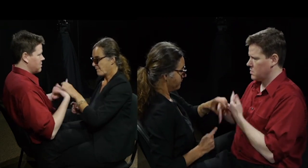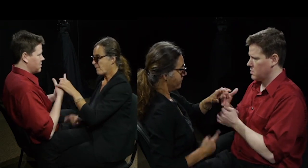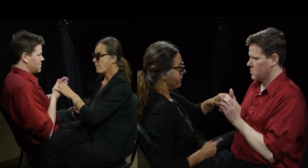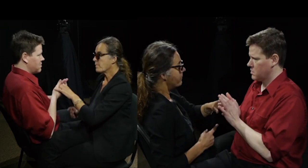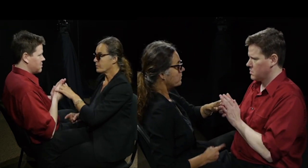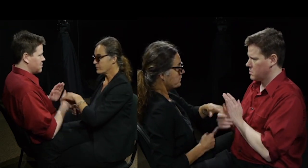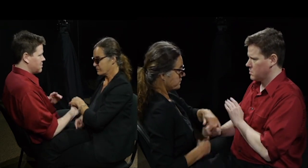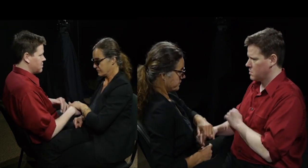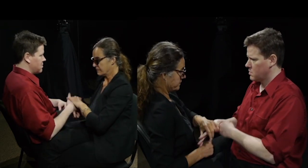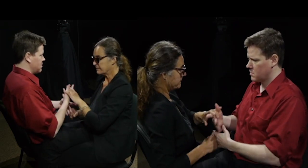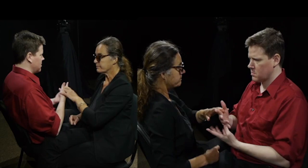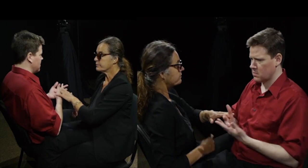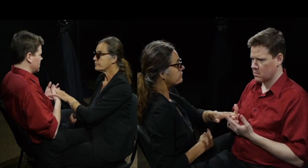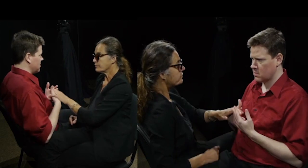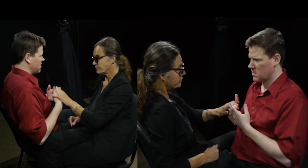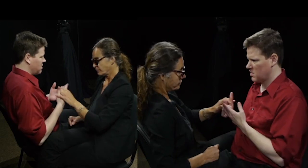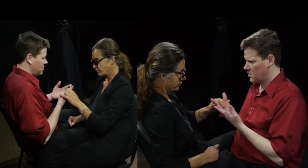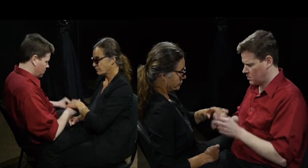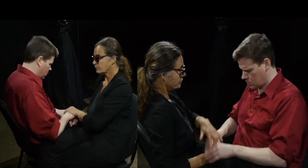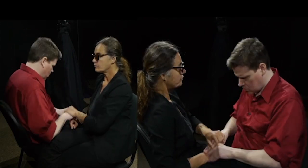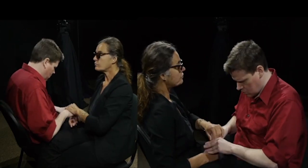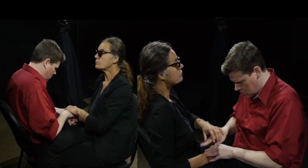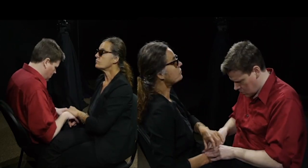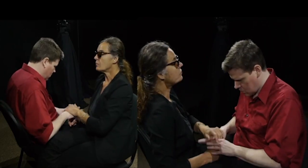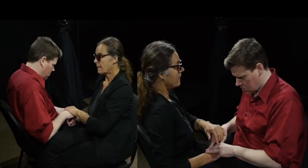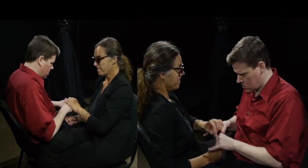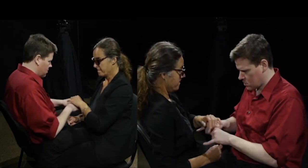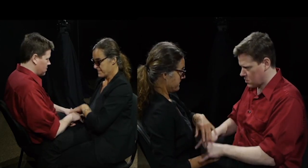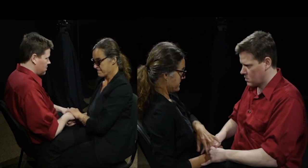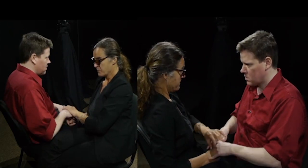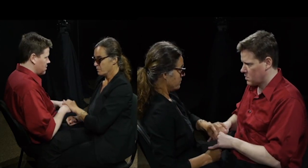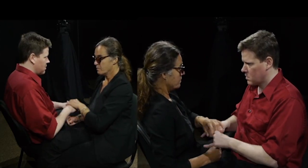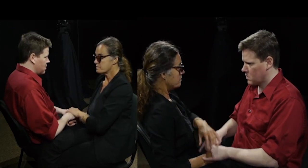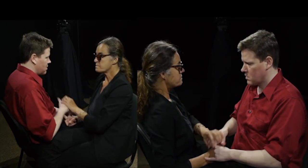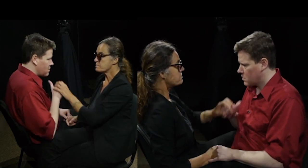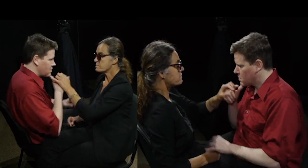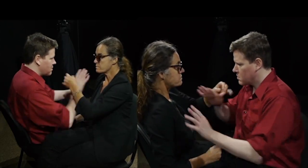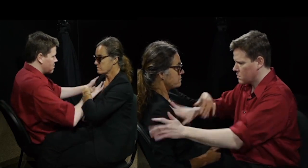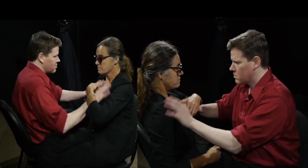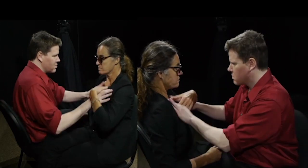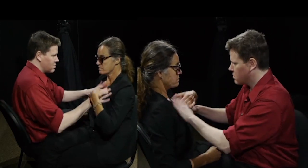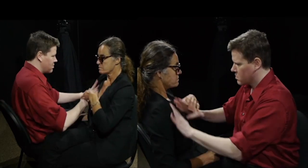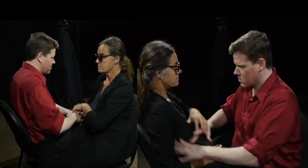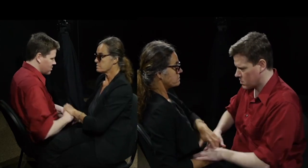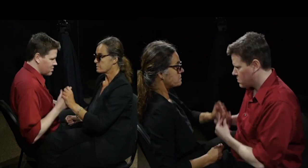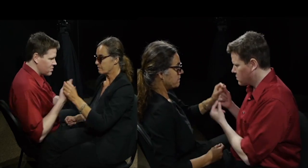So children tend to grow up without social skills, because they've had such limited direct interactions.